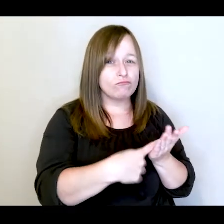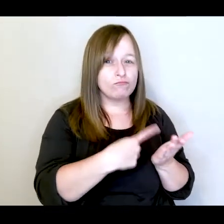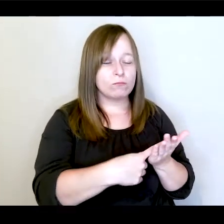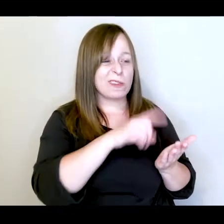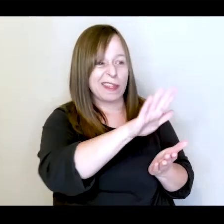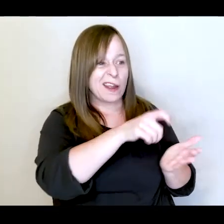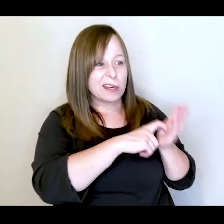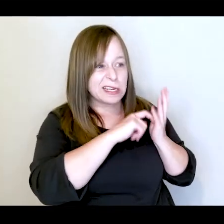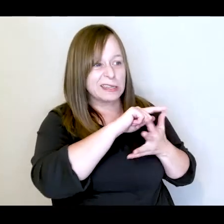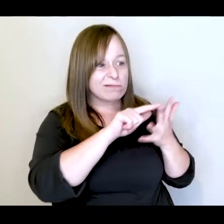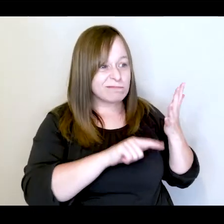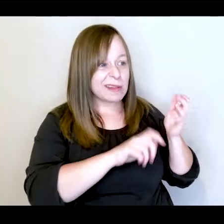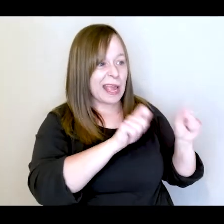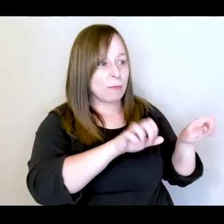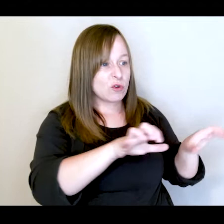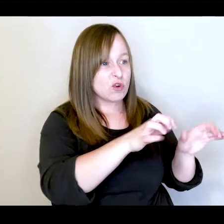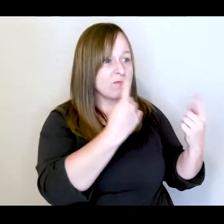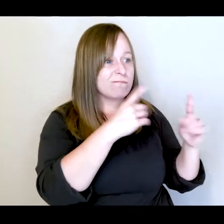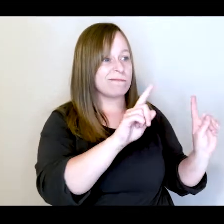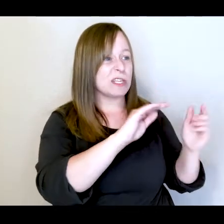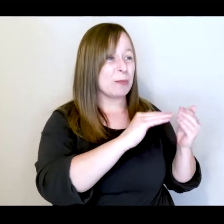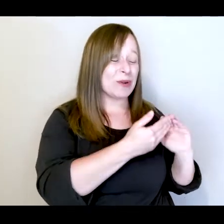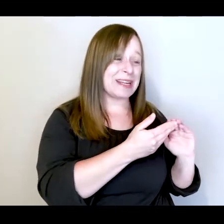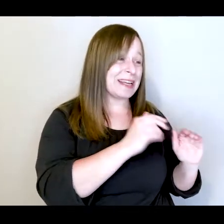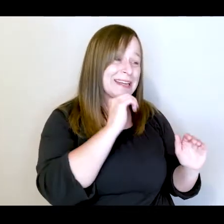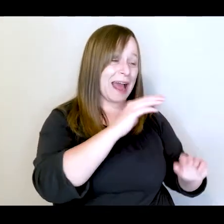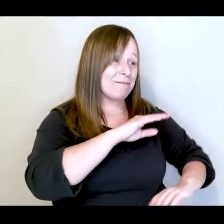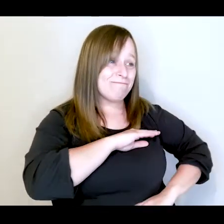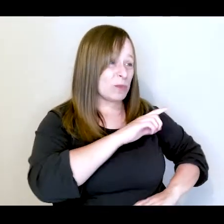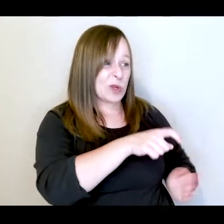what you need and what you're able to get in the community is not meeting